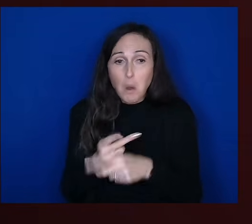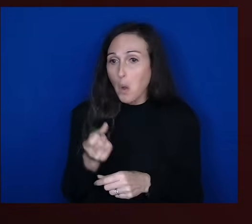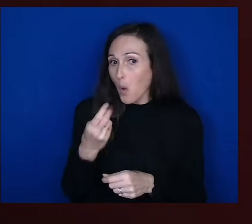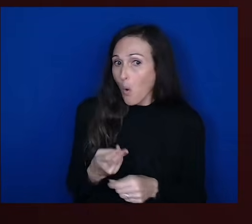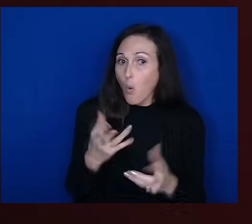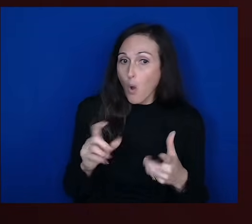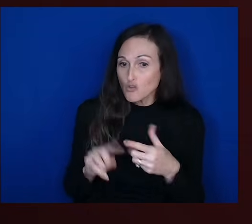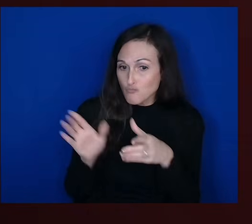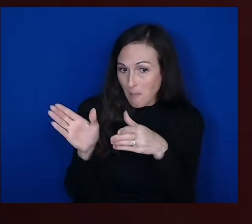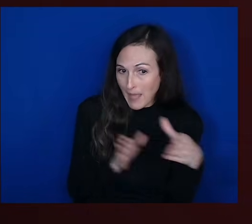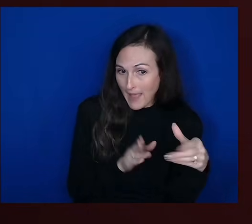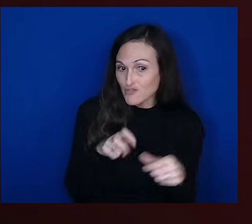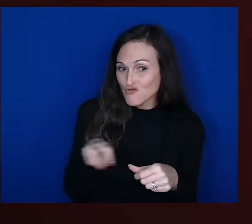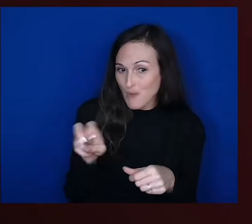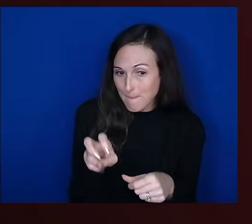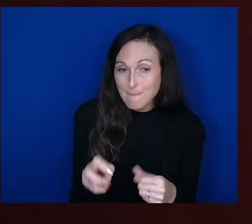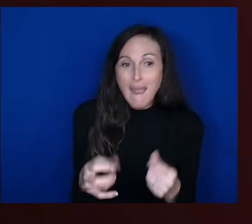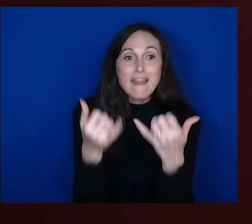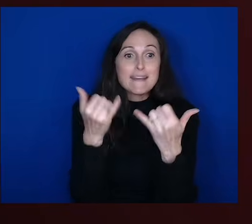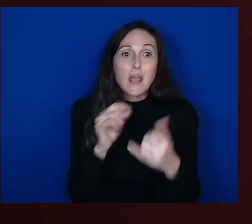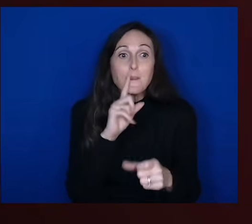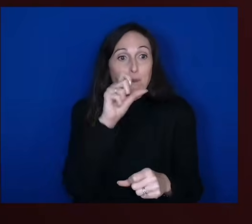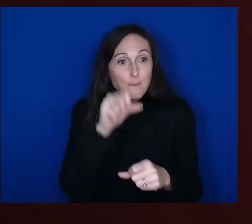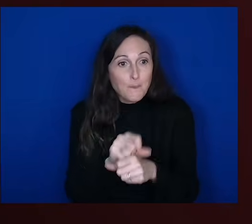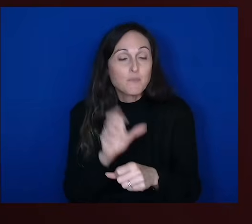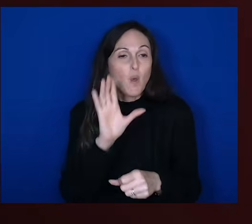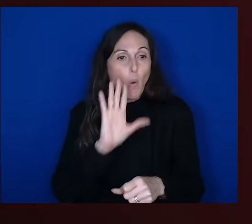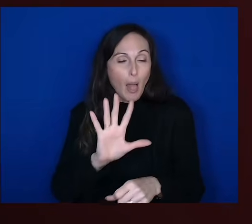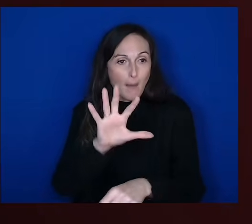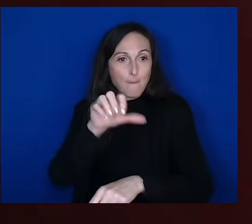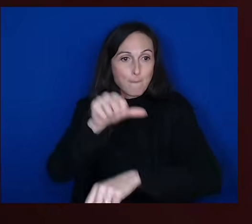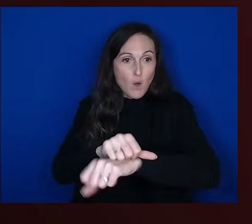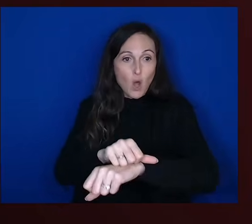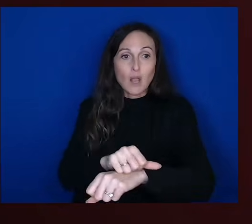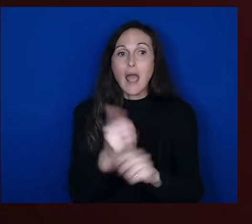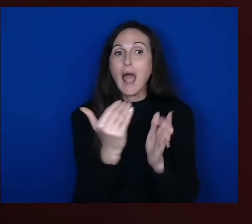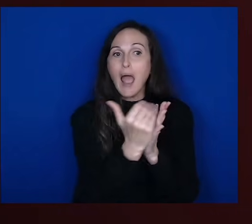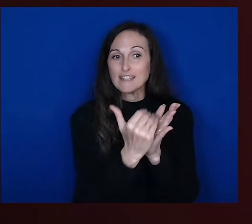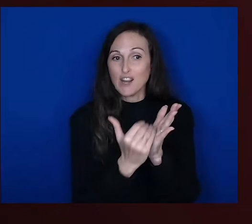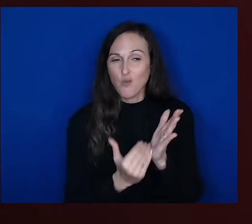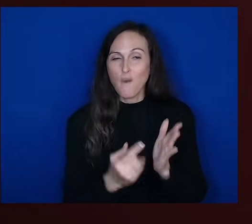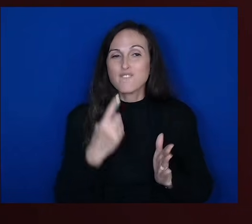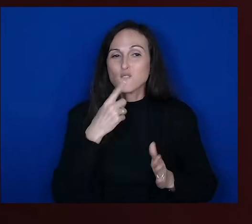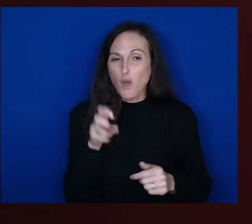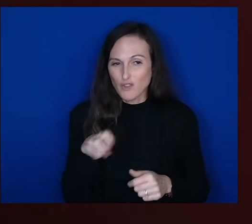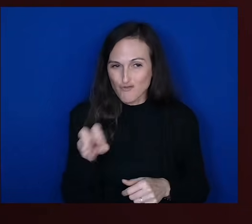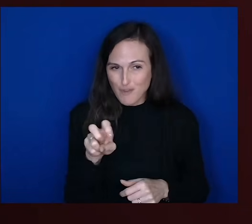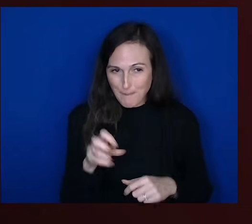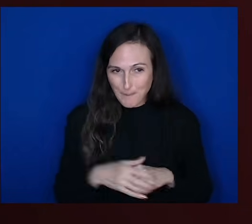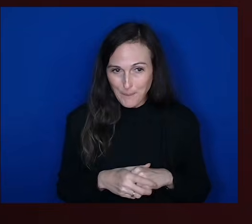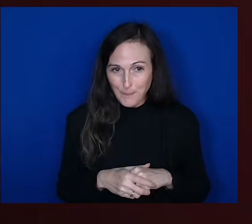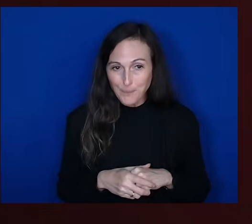" and now it's actually going to book the itinerary for the trip. So, we got the itinerary,